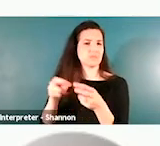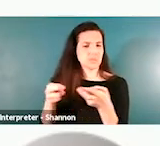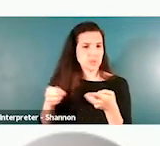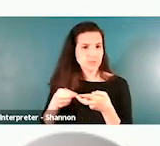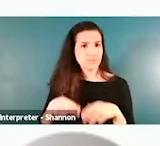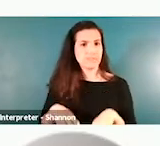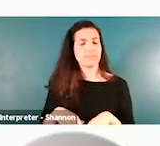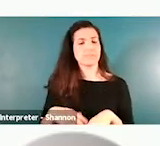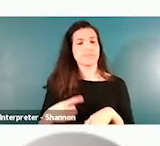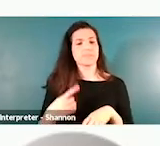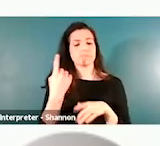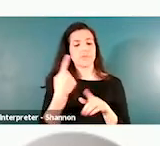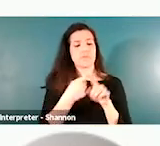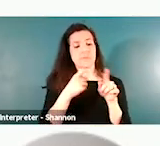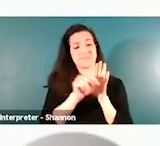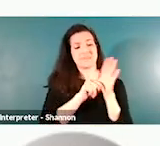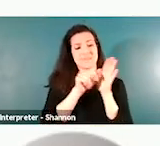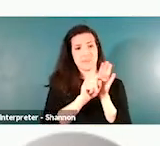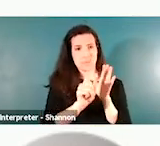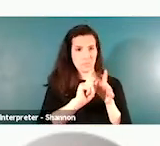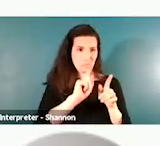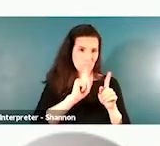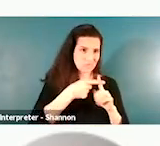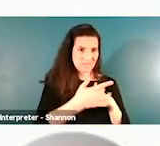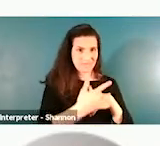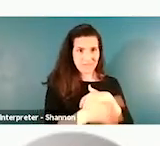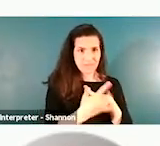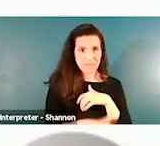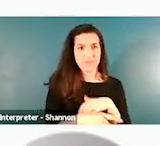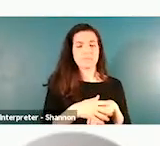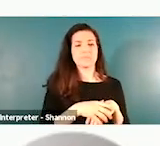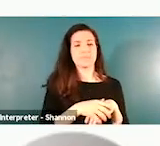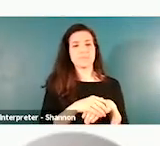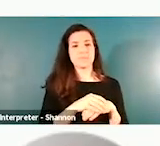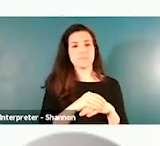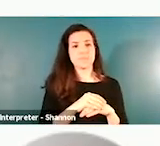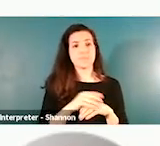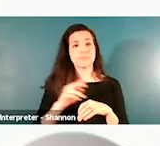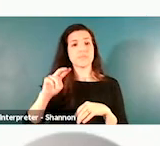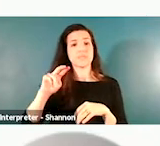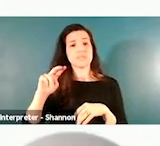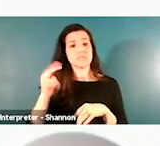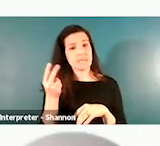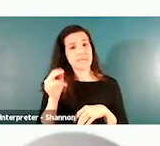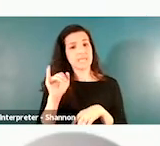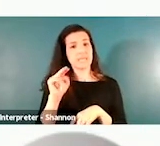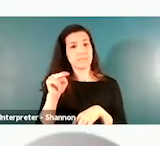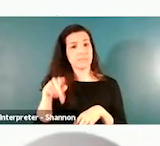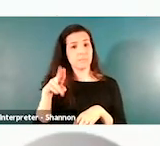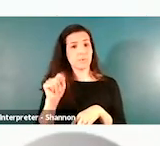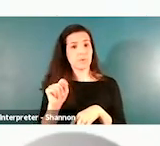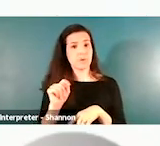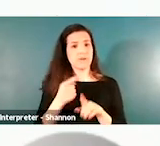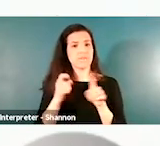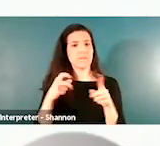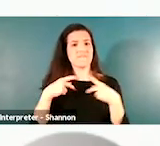and is present in 10 meters per pixel resolution. And the second input comes from a physical model for a date